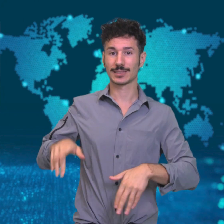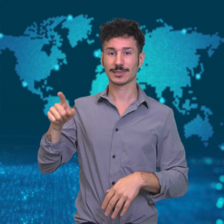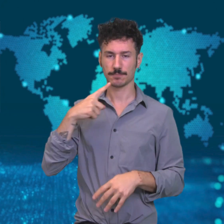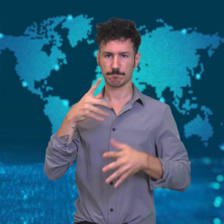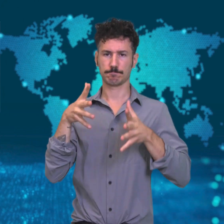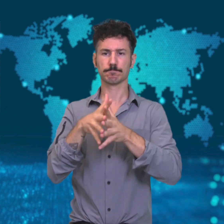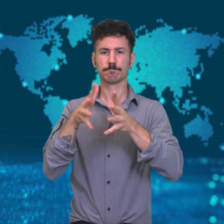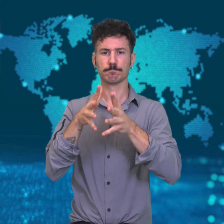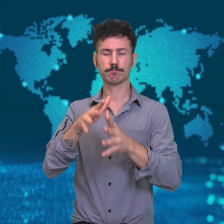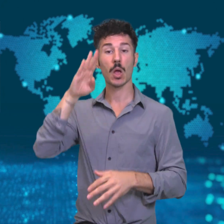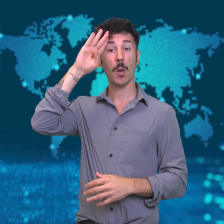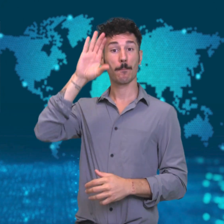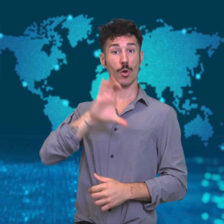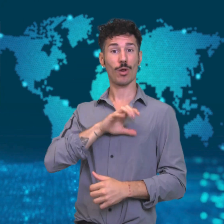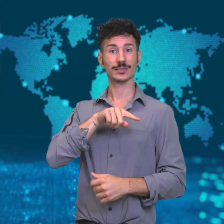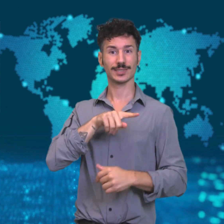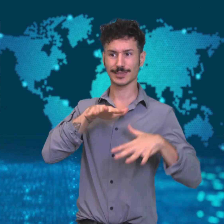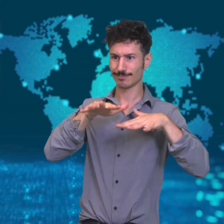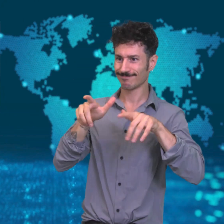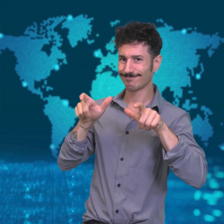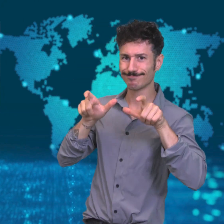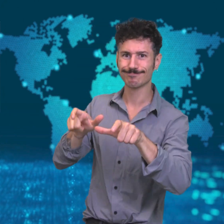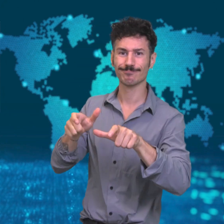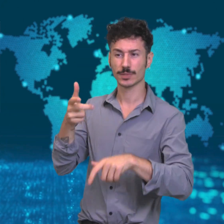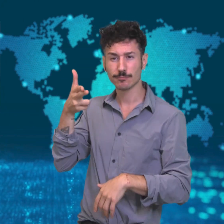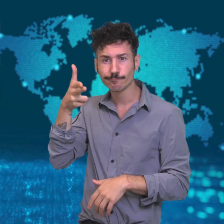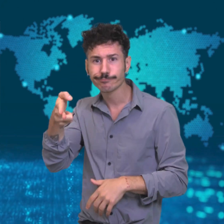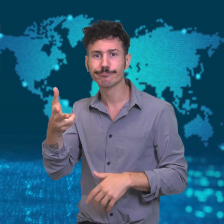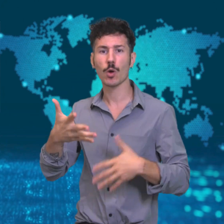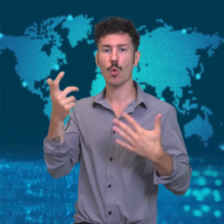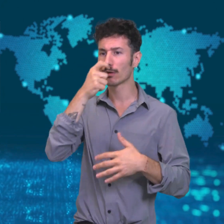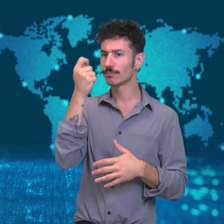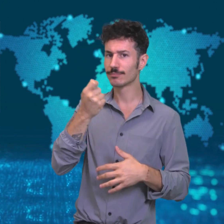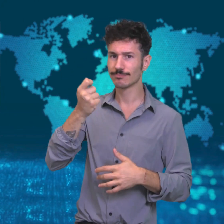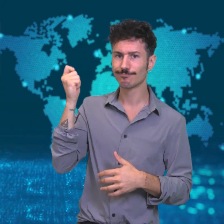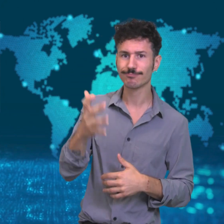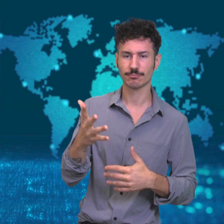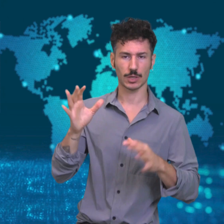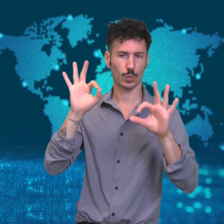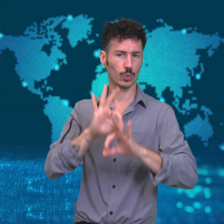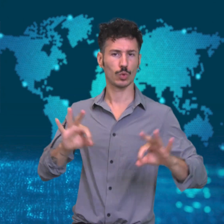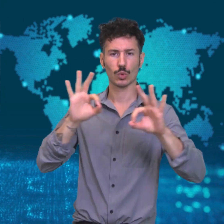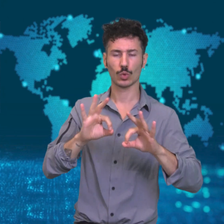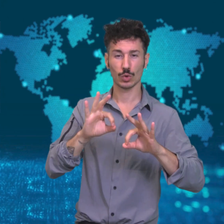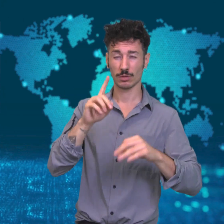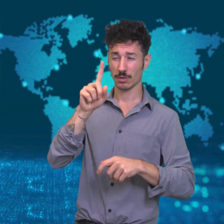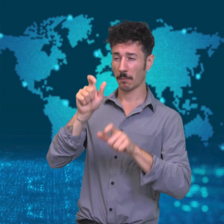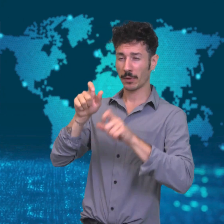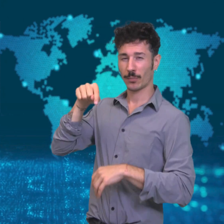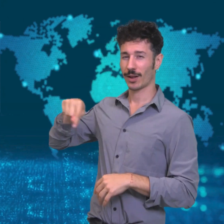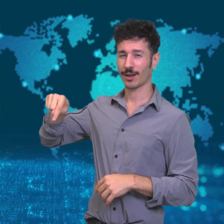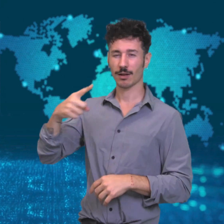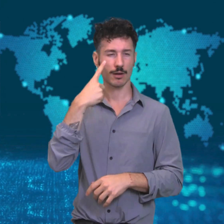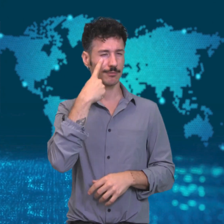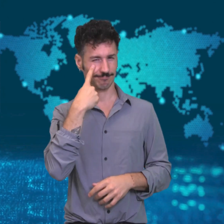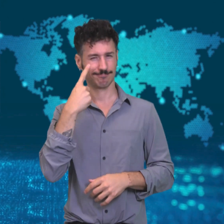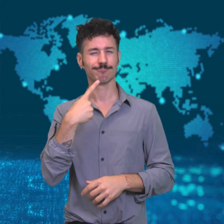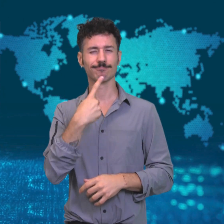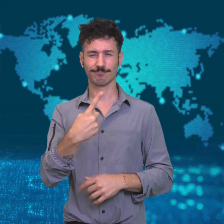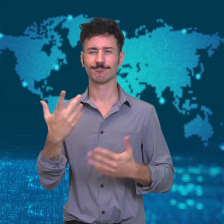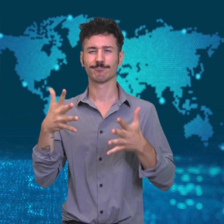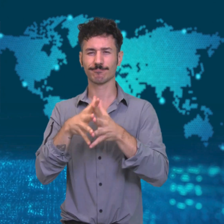Peru’s Interior Ministry said that police did not use any weapons or tear gas,